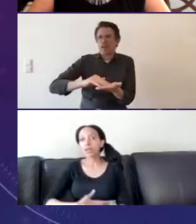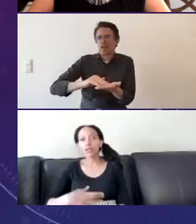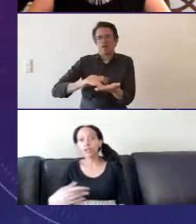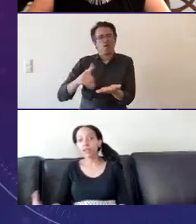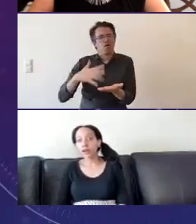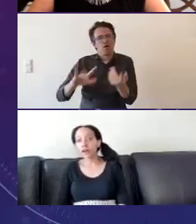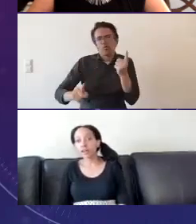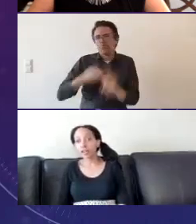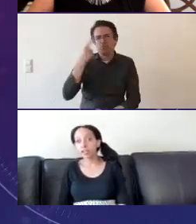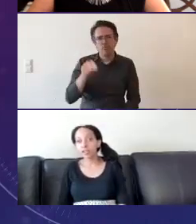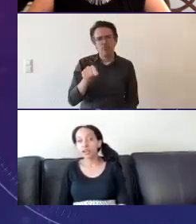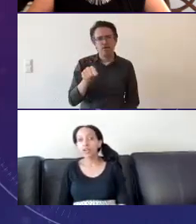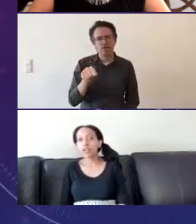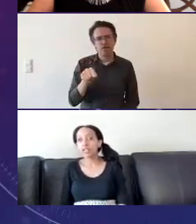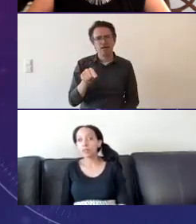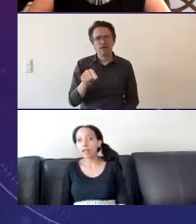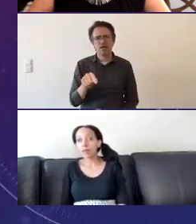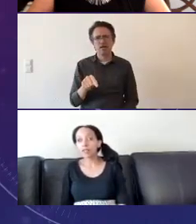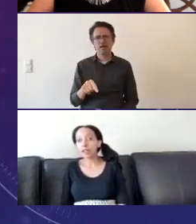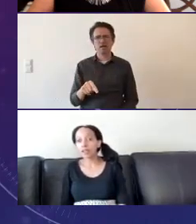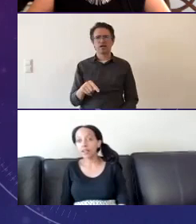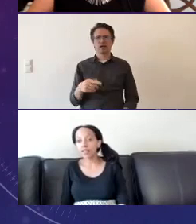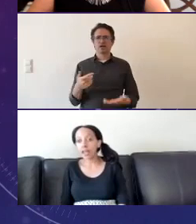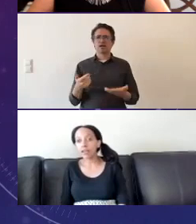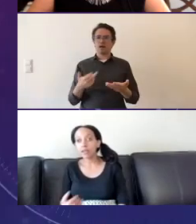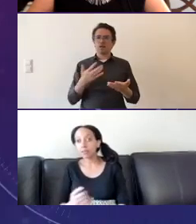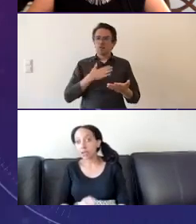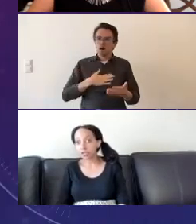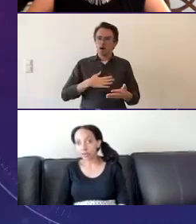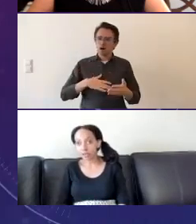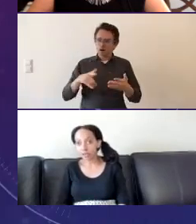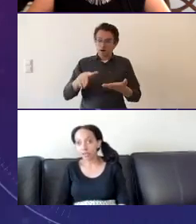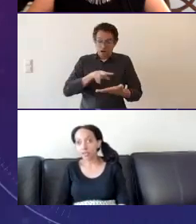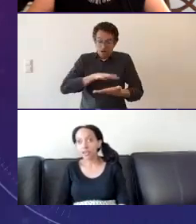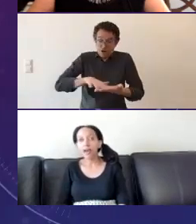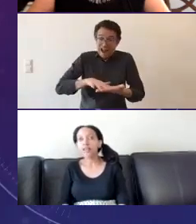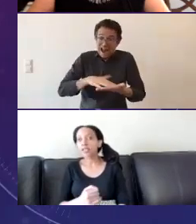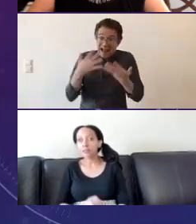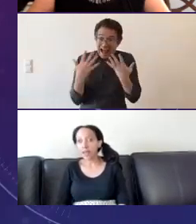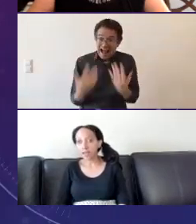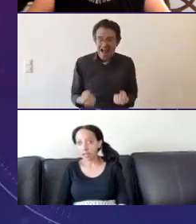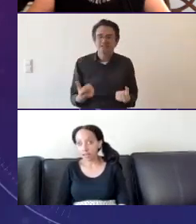going to college you need to be able to understand punctuation spelling and